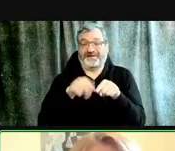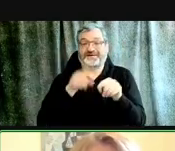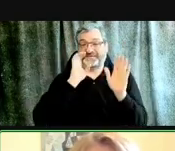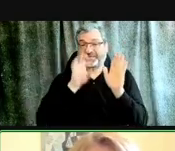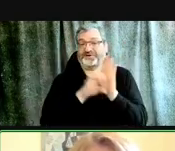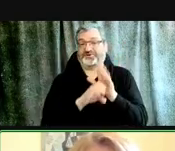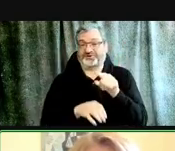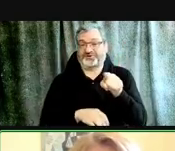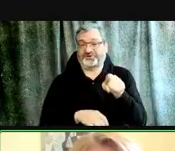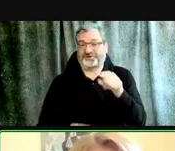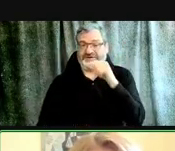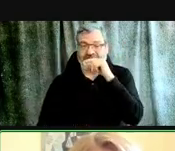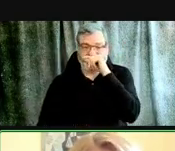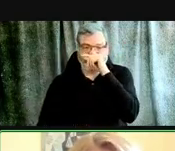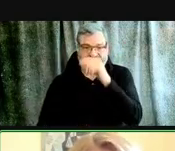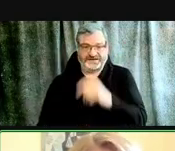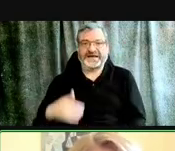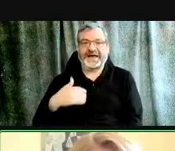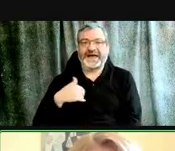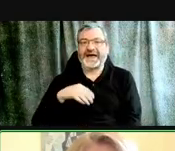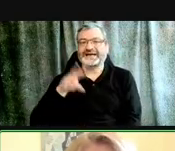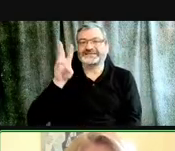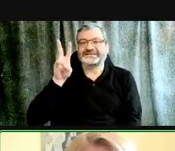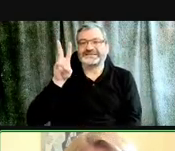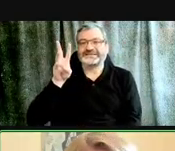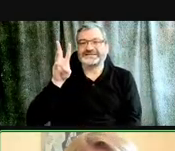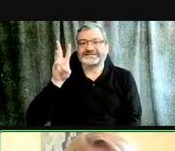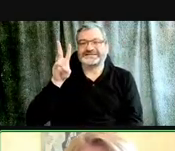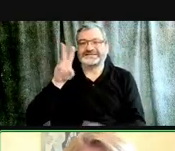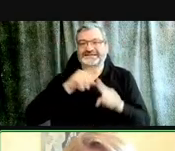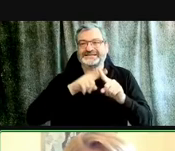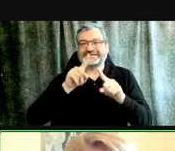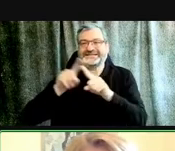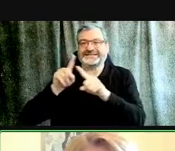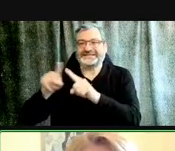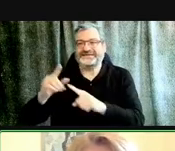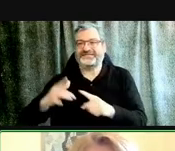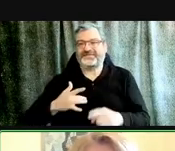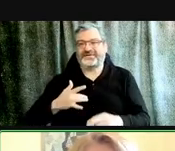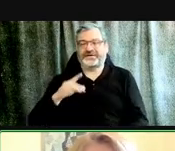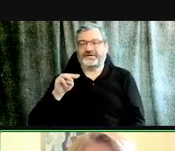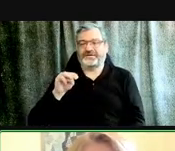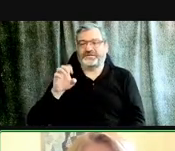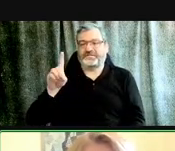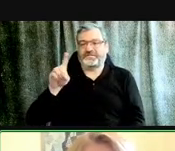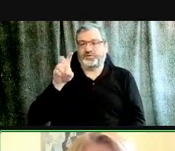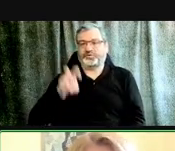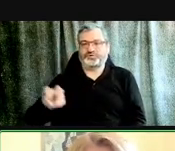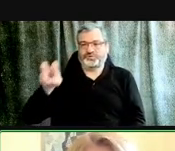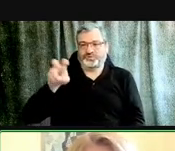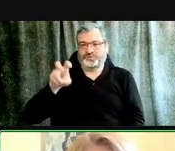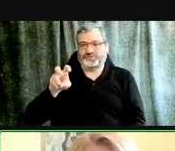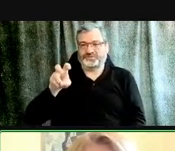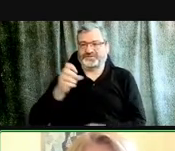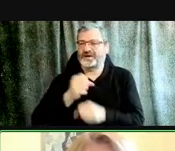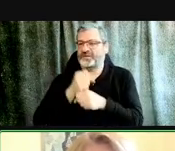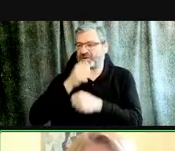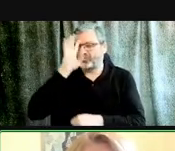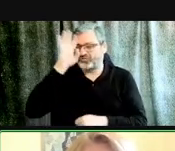And it has the six different mood tours that we have created with a little bit of information about it.